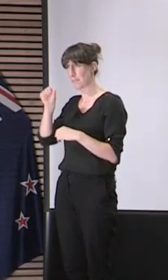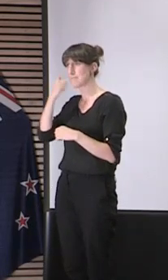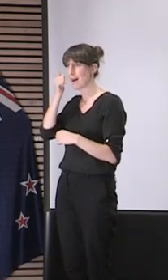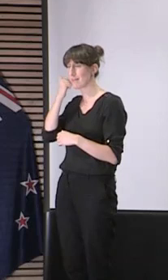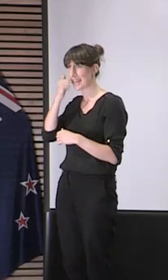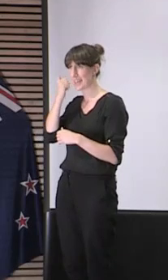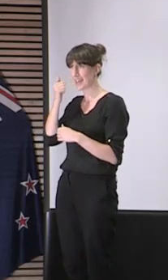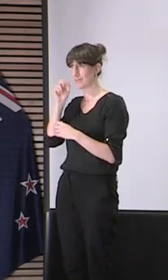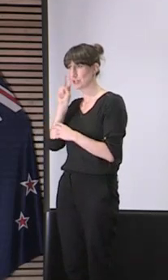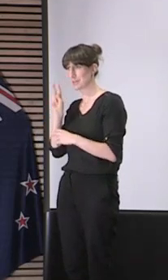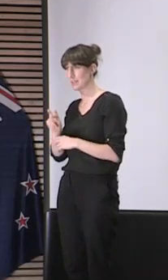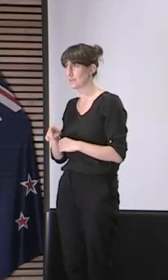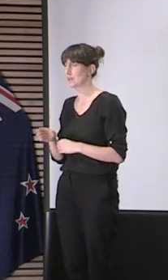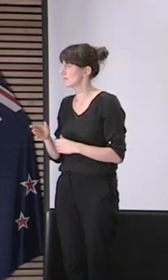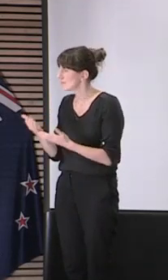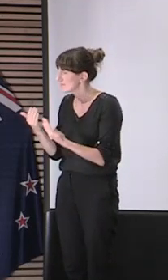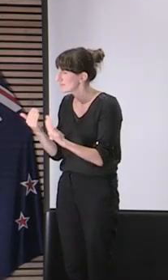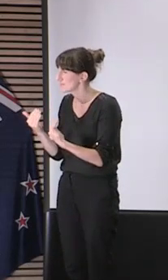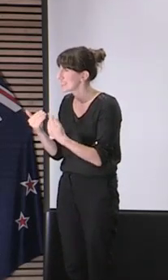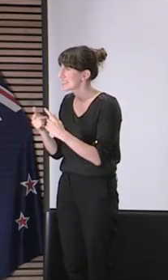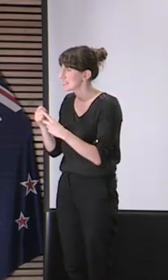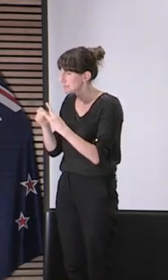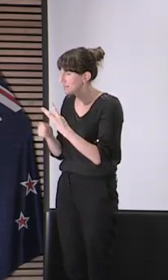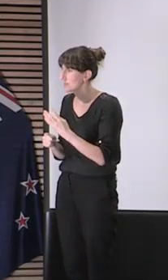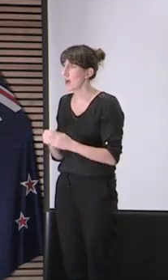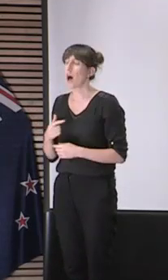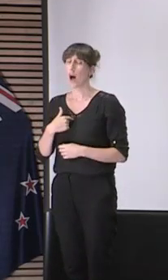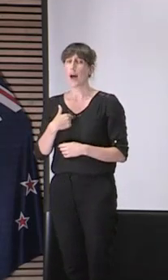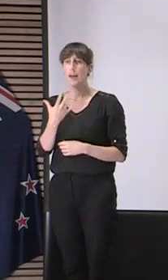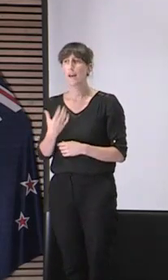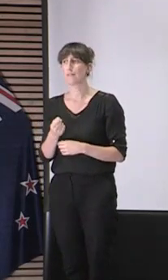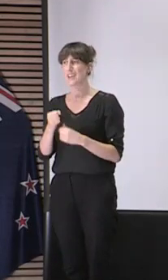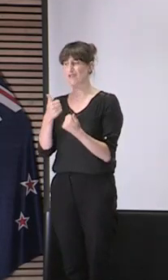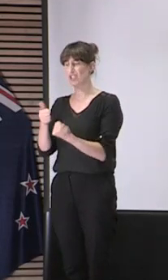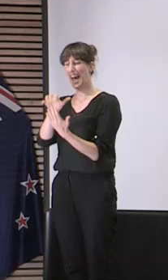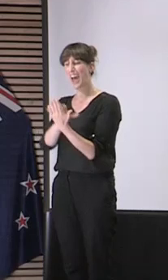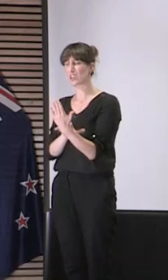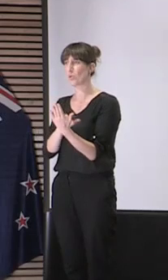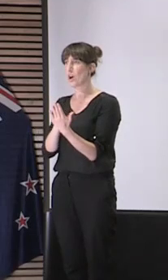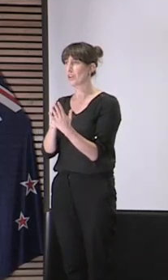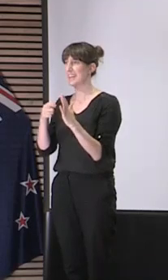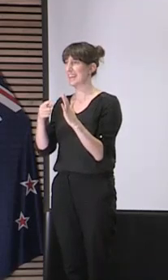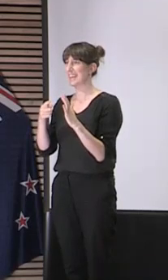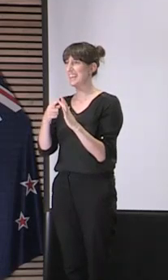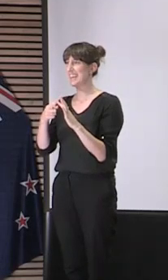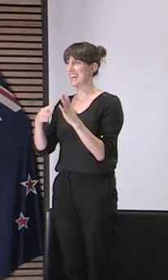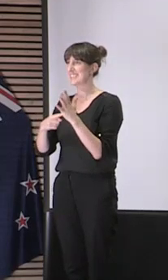Government expert panel when it comes to Maori? PRIME MINISTER JACINDA Can you give me any